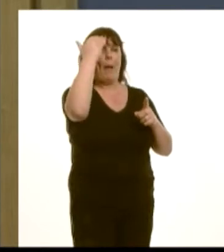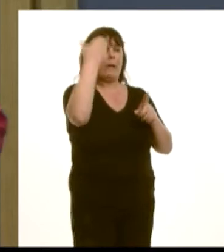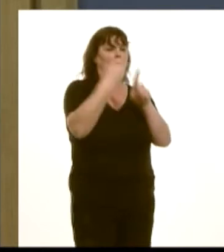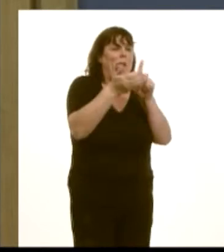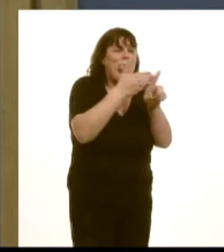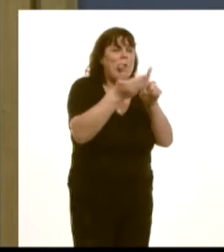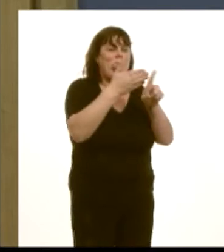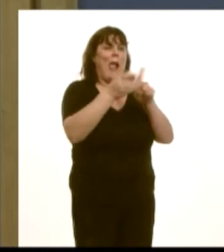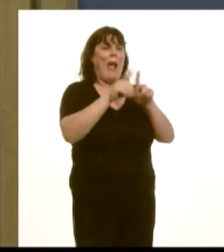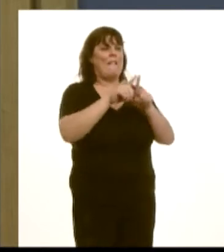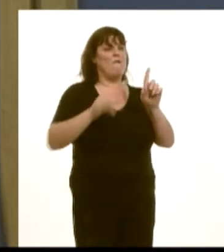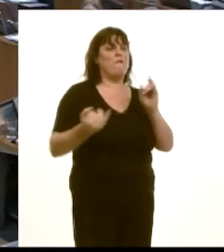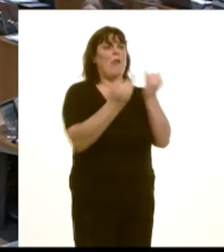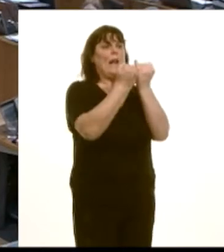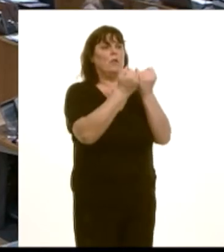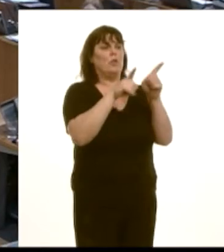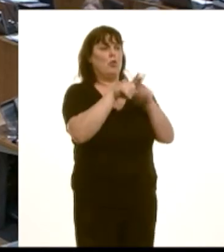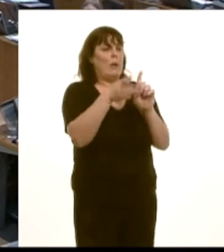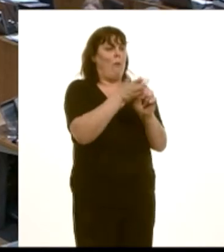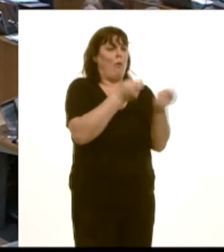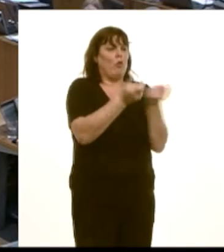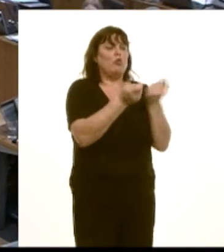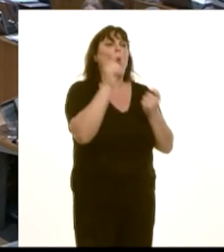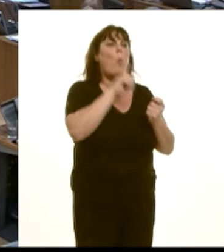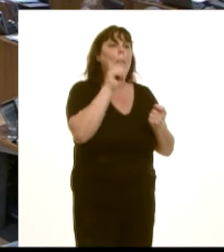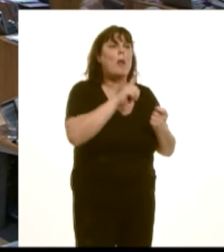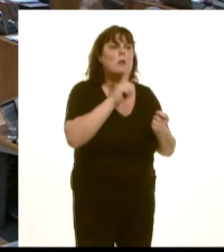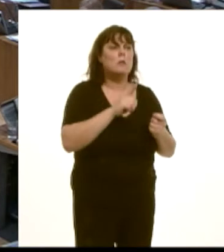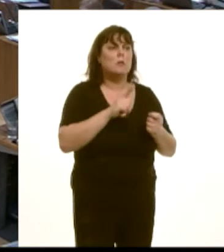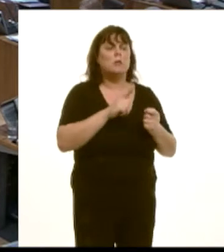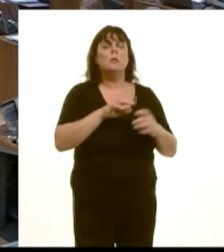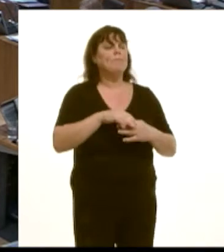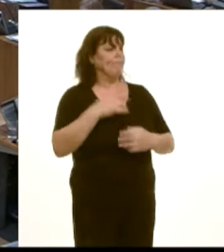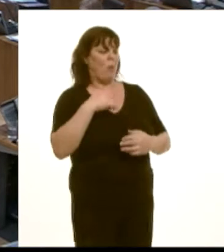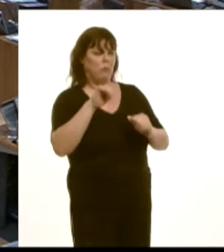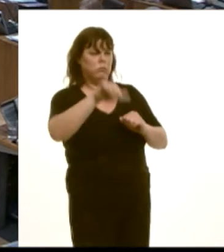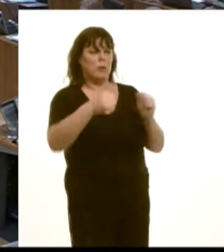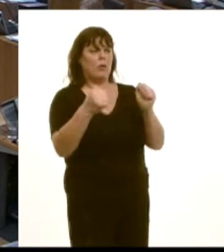Carwyn Jones: Absolutely. I could not agree more with the Member. There is a fine line